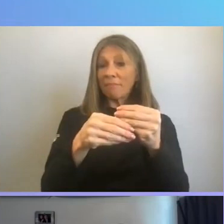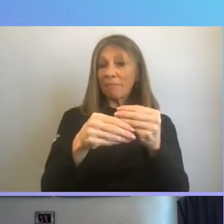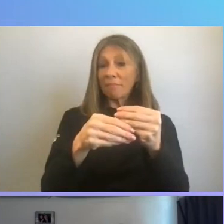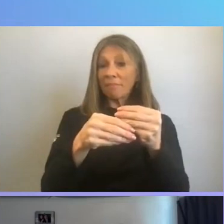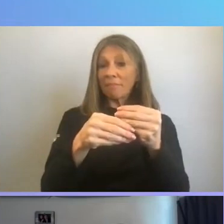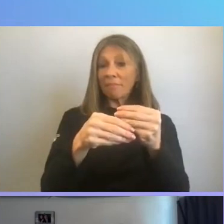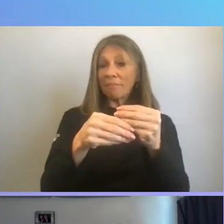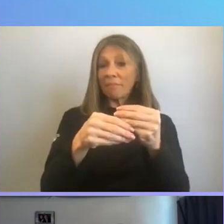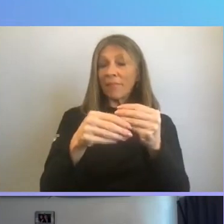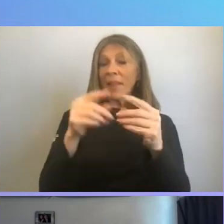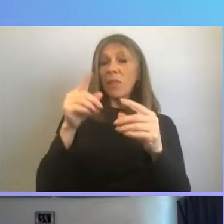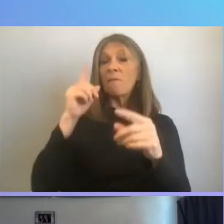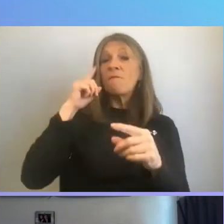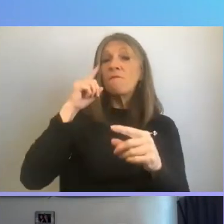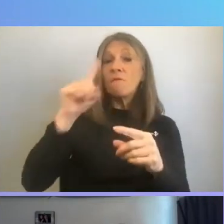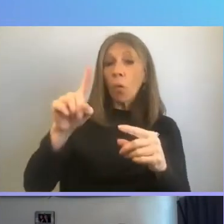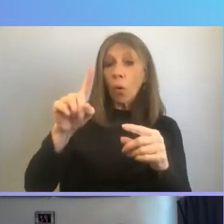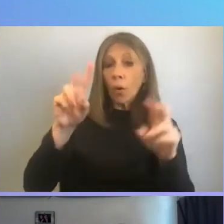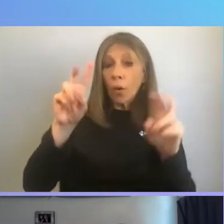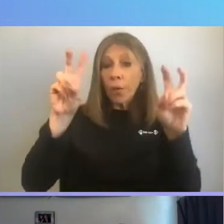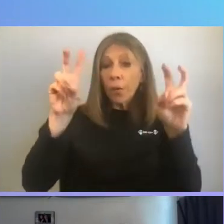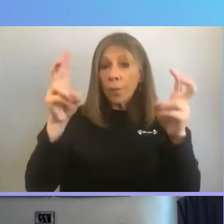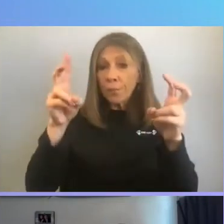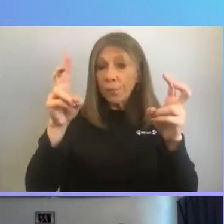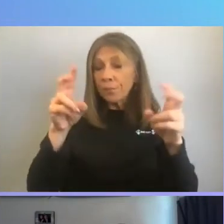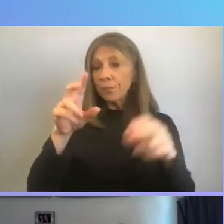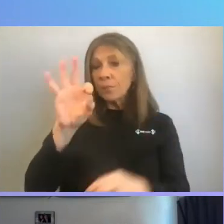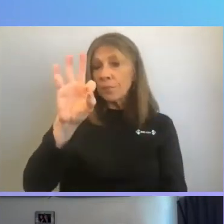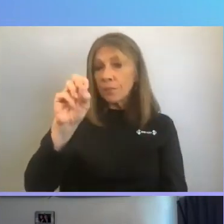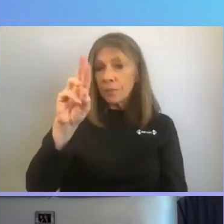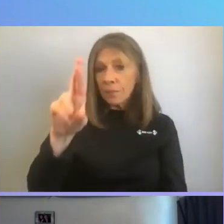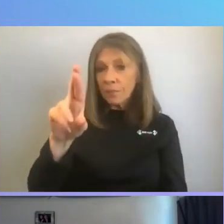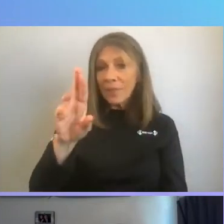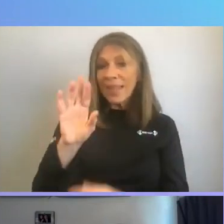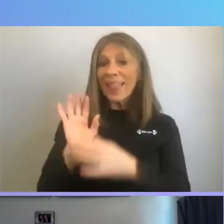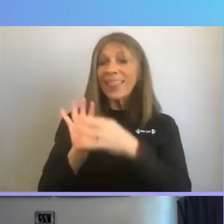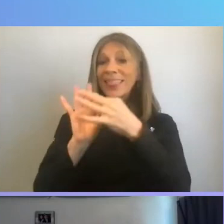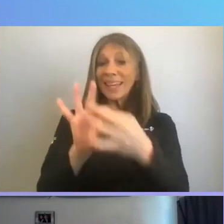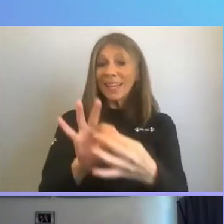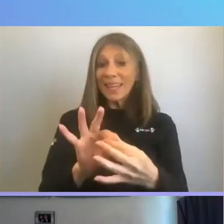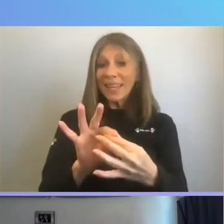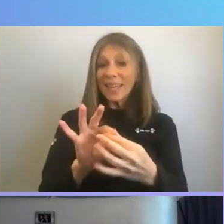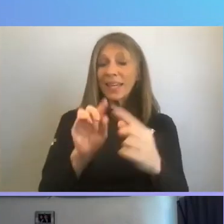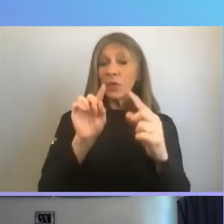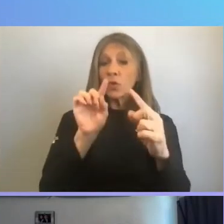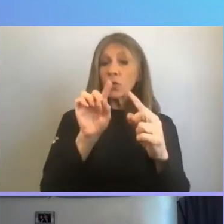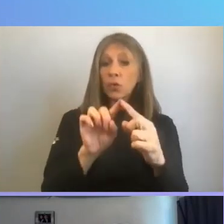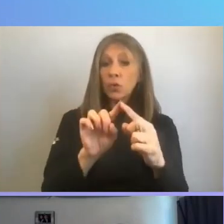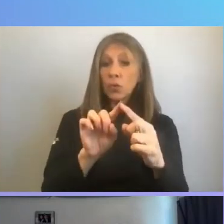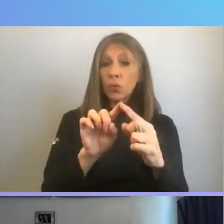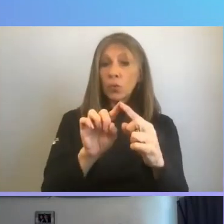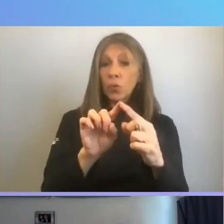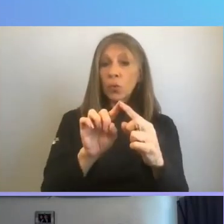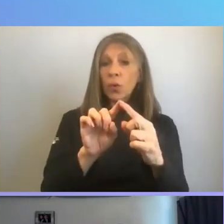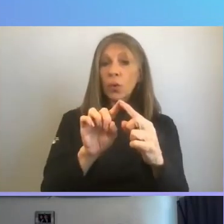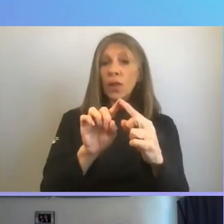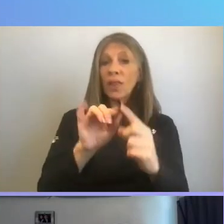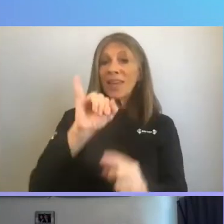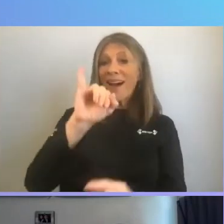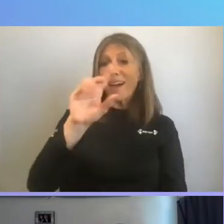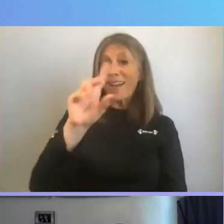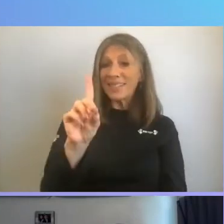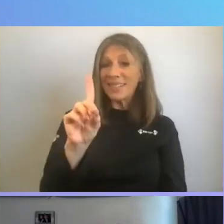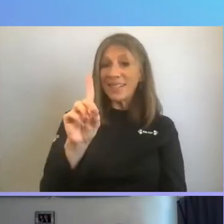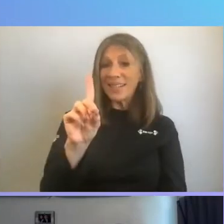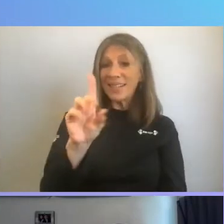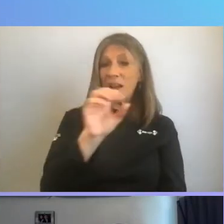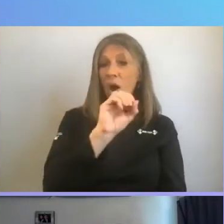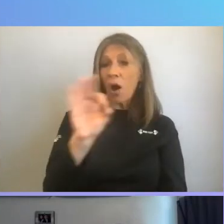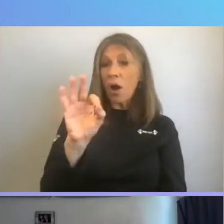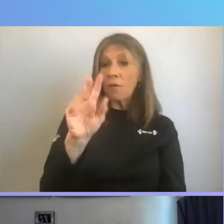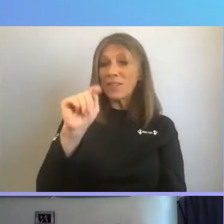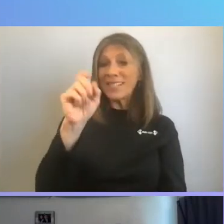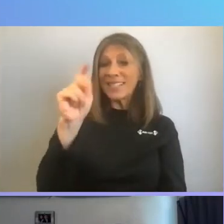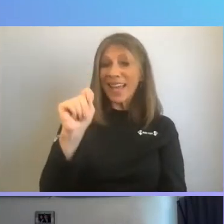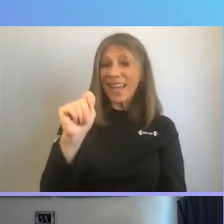. For attribute linking to the ID of text input field. I think